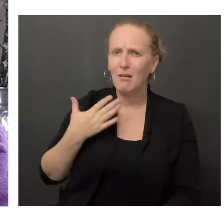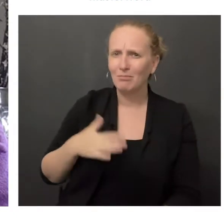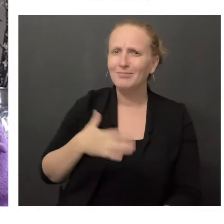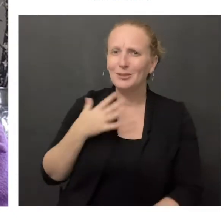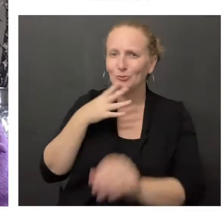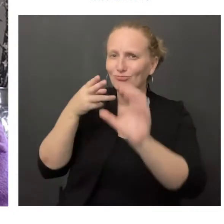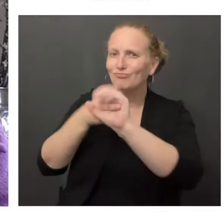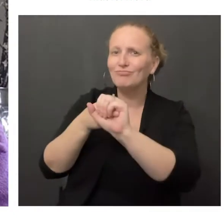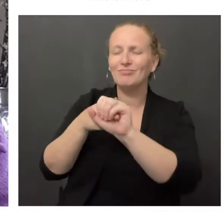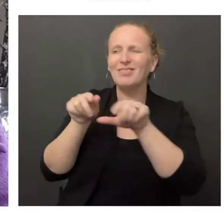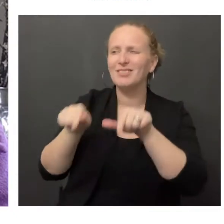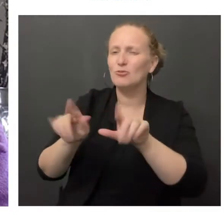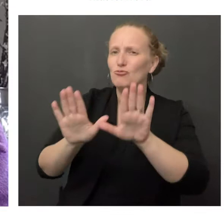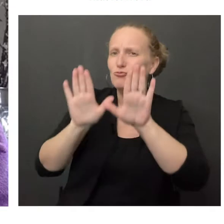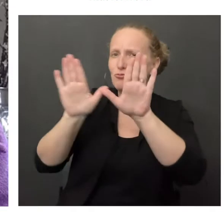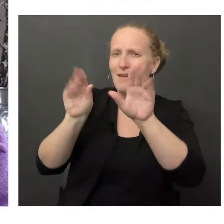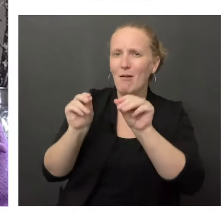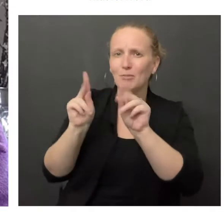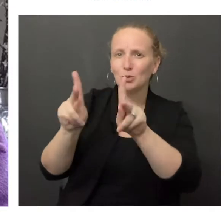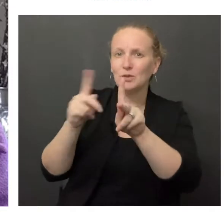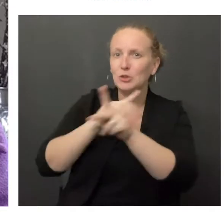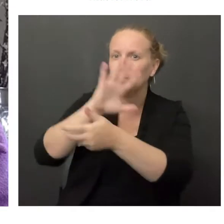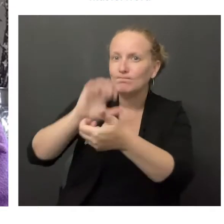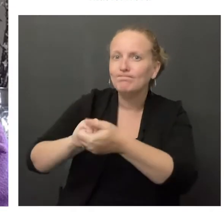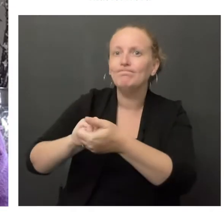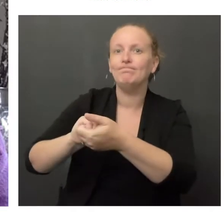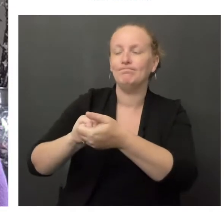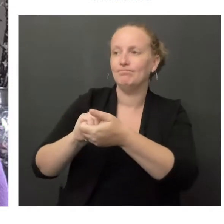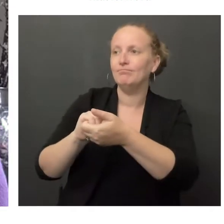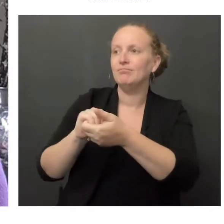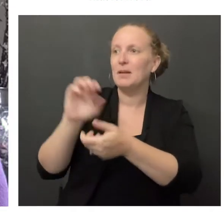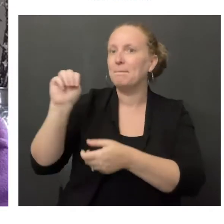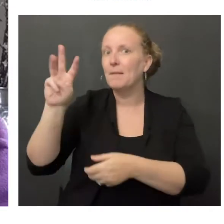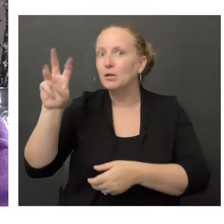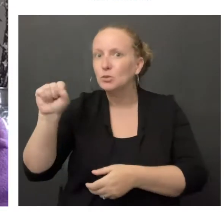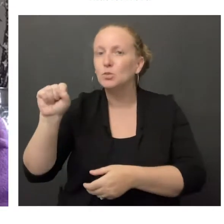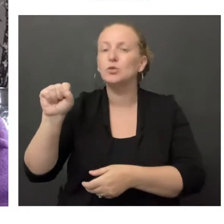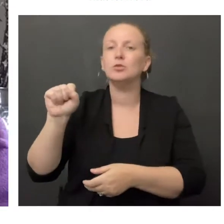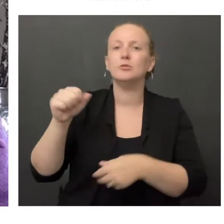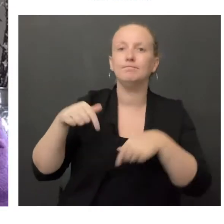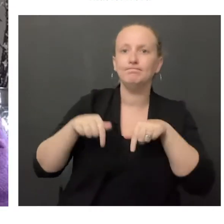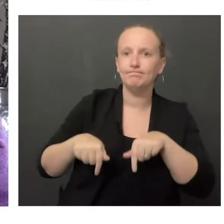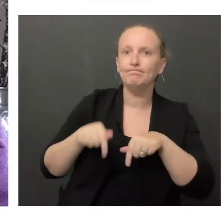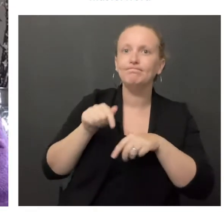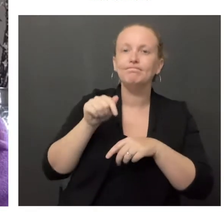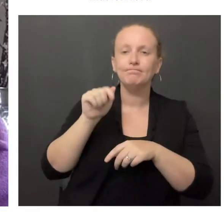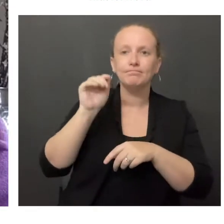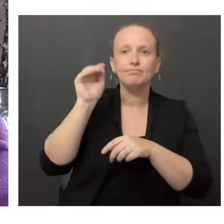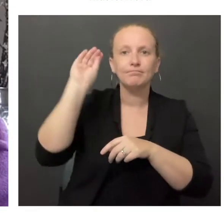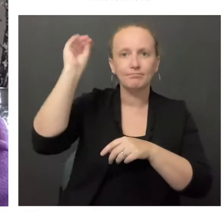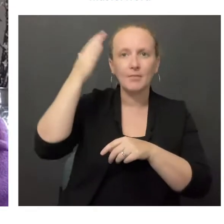This is a great opportunity to continue our partnership but also to, um,